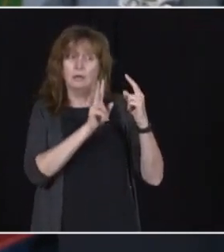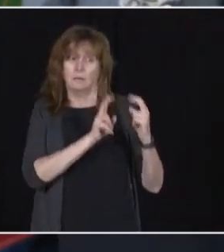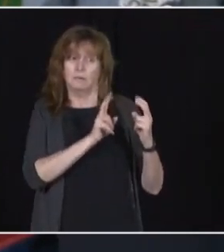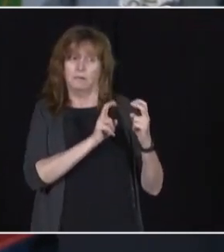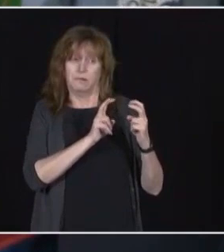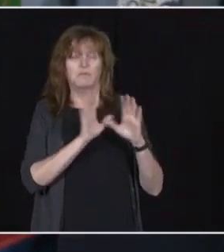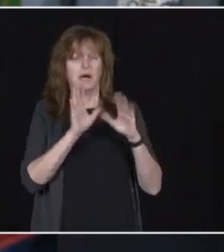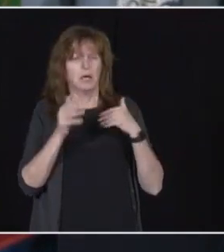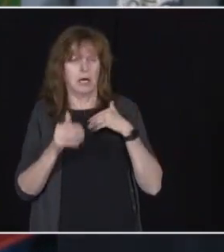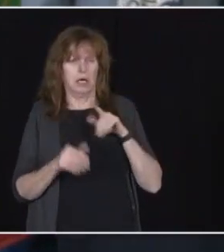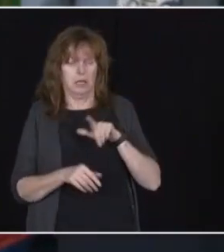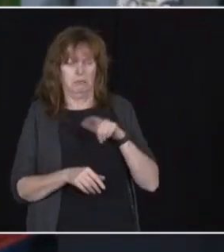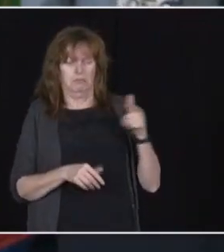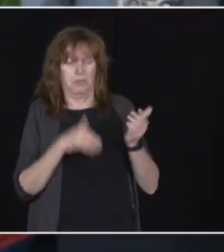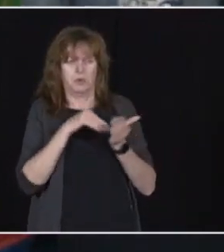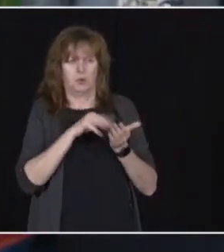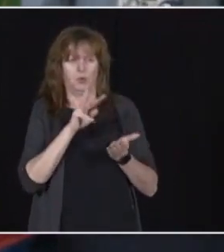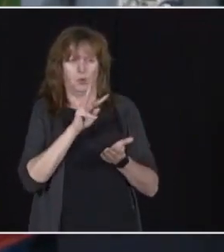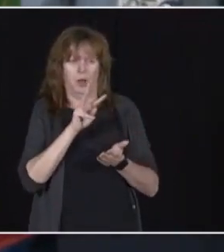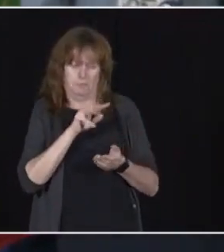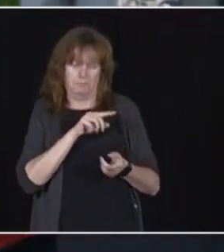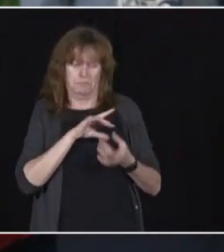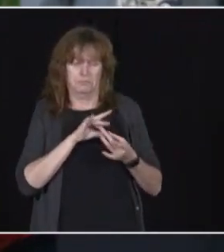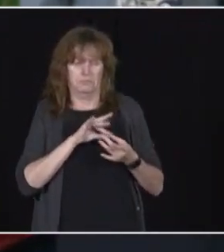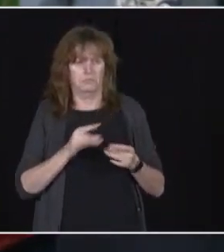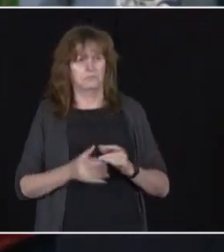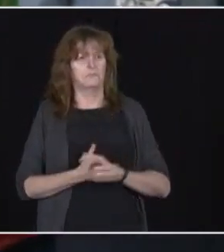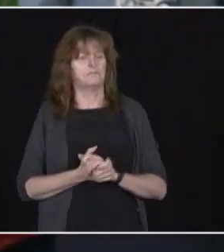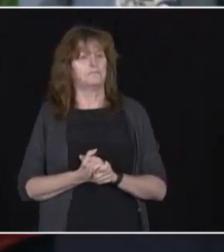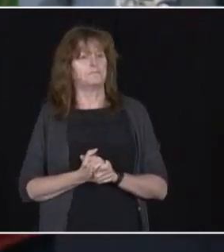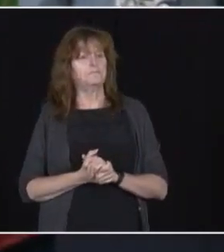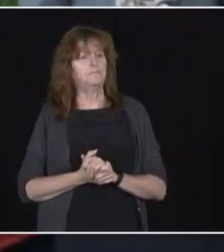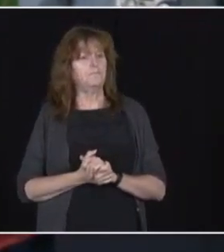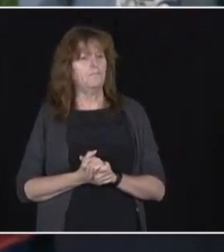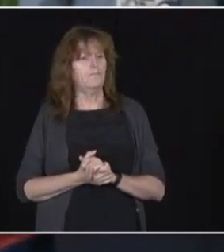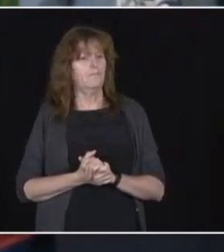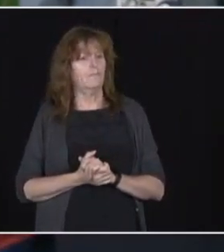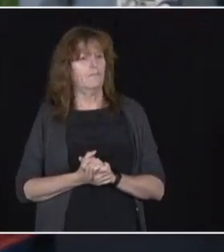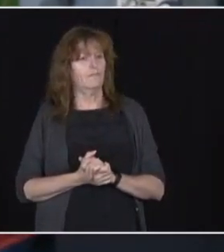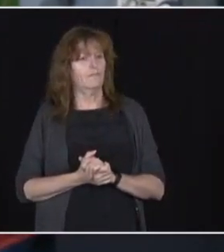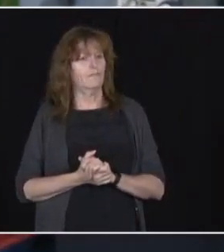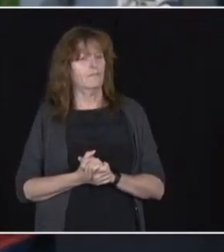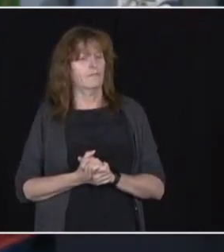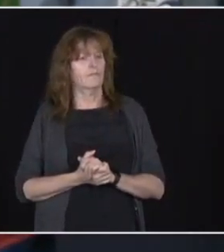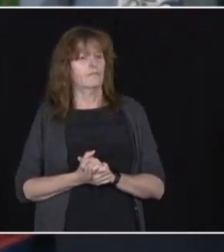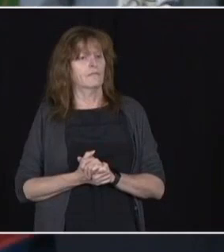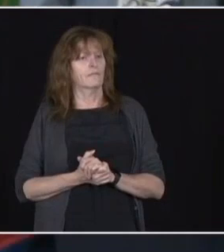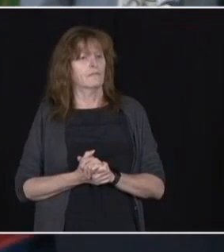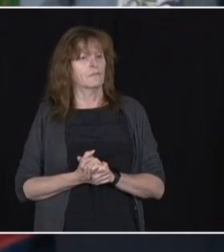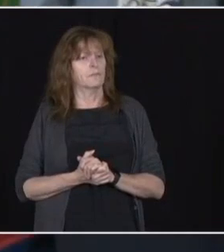, I think it was 11%. Somewhere around there. I will pass this one back over to Dr Williams. Thank you.